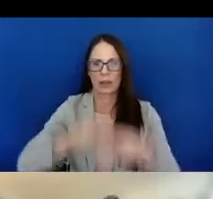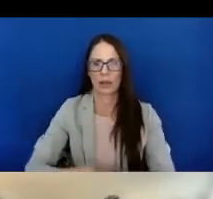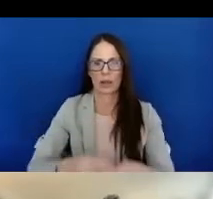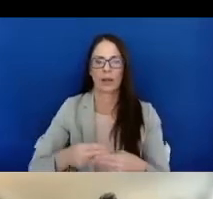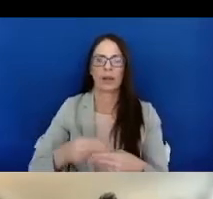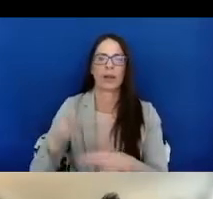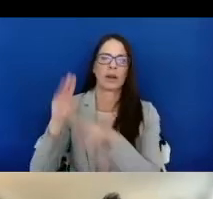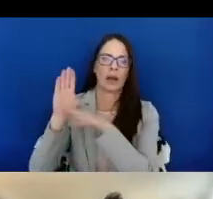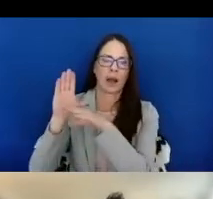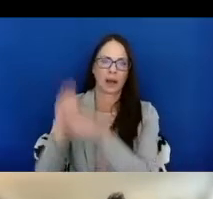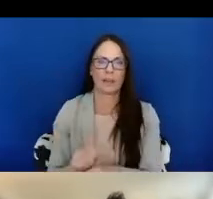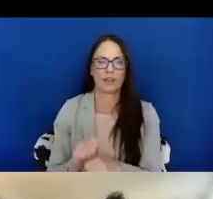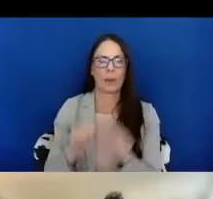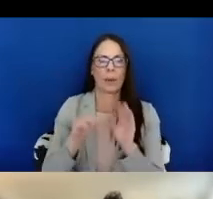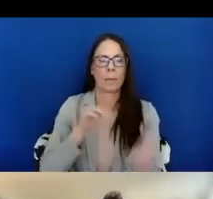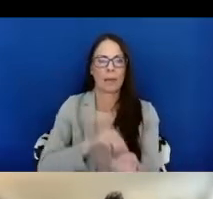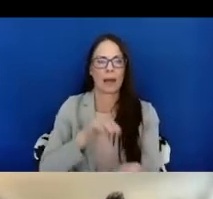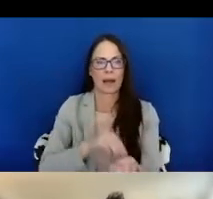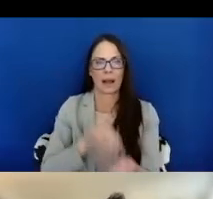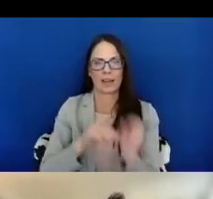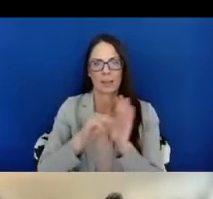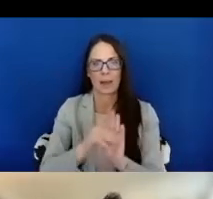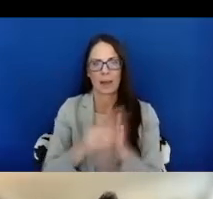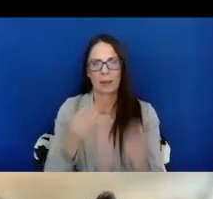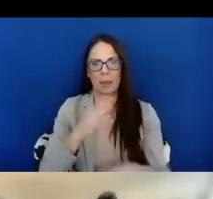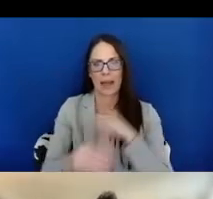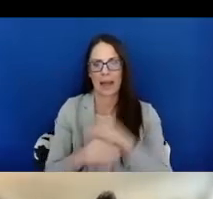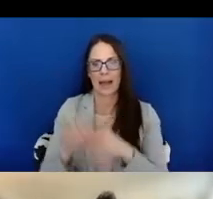15:31:14 model and here we might also add the SS di model to this list as well.